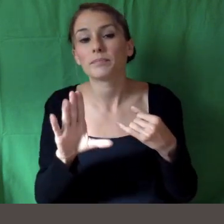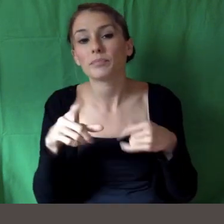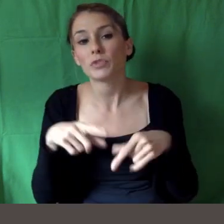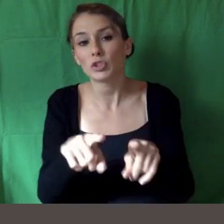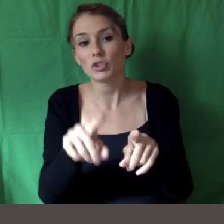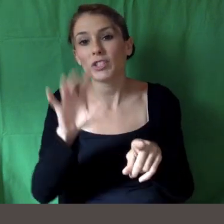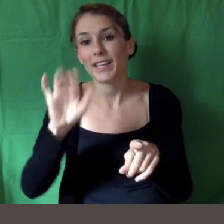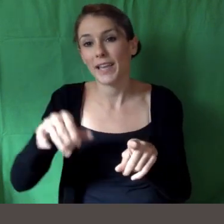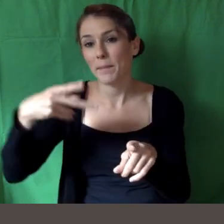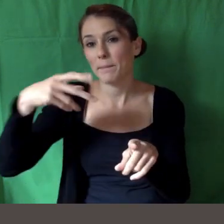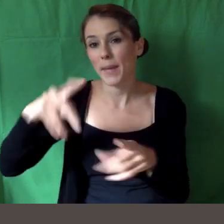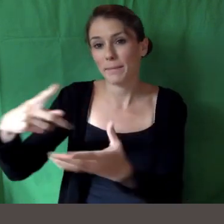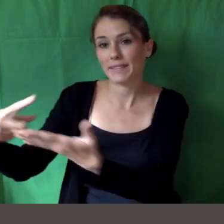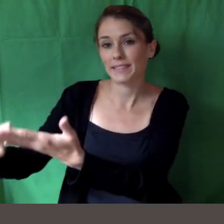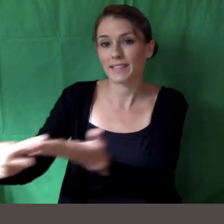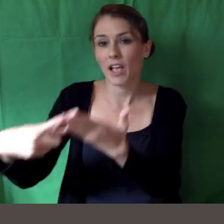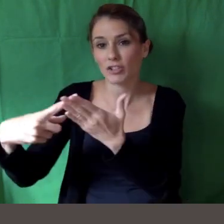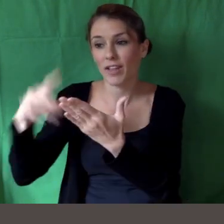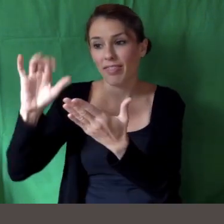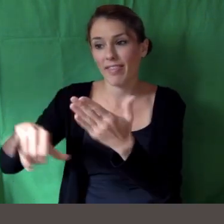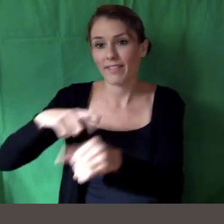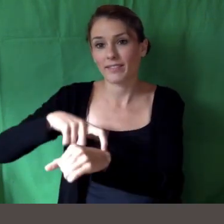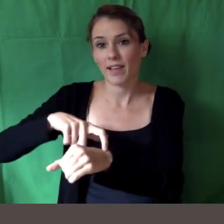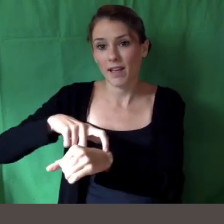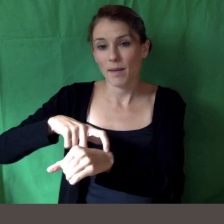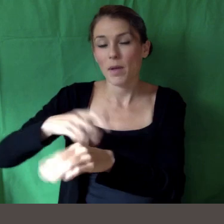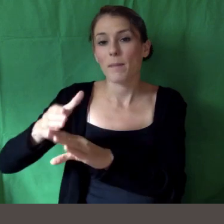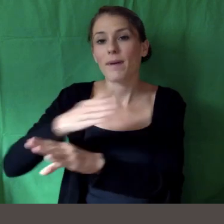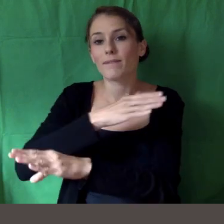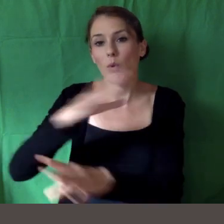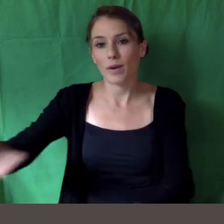the PEP discussion period before it got accepted.